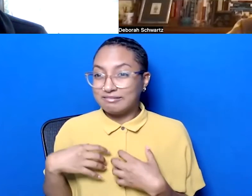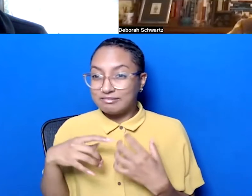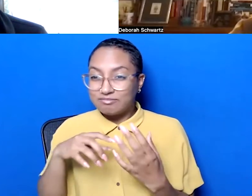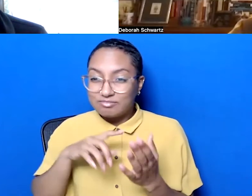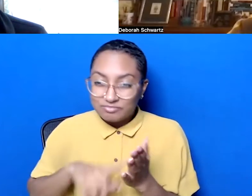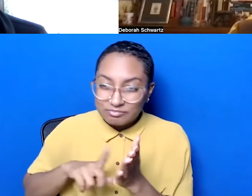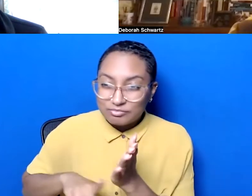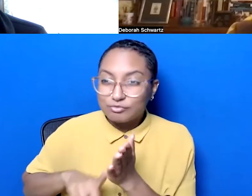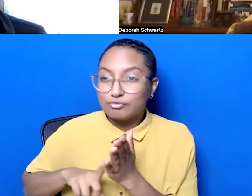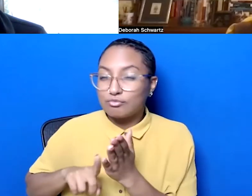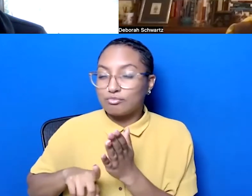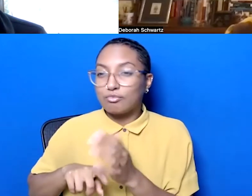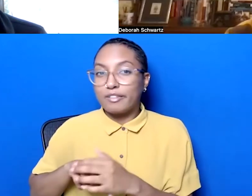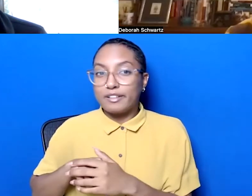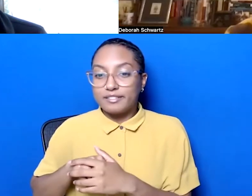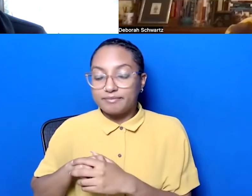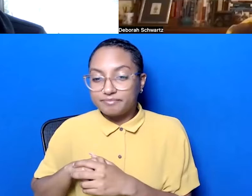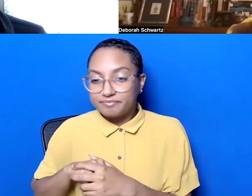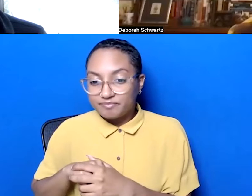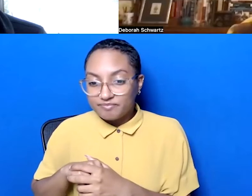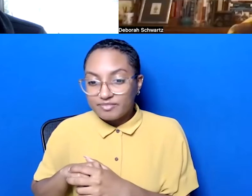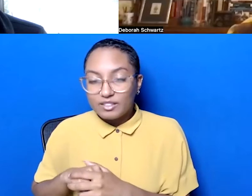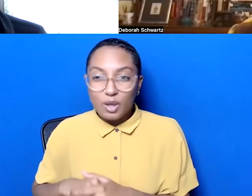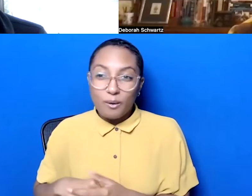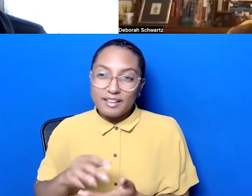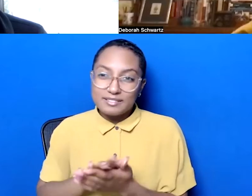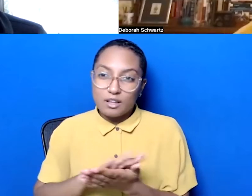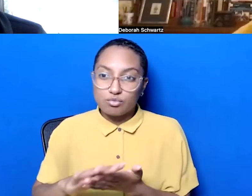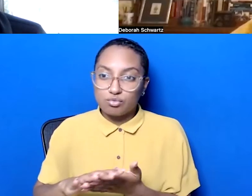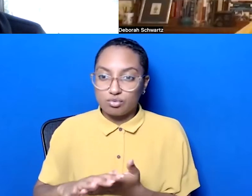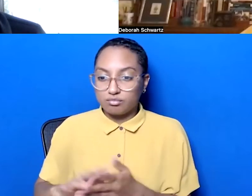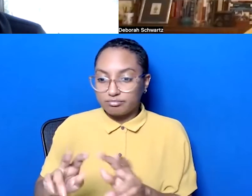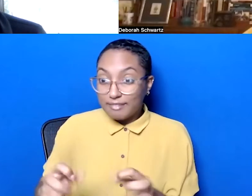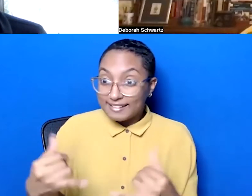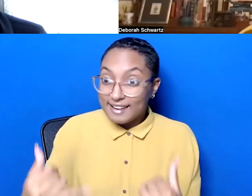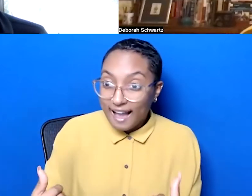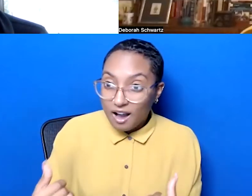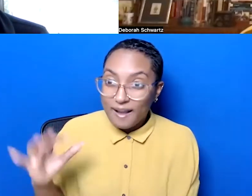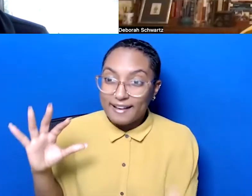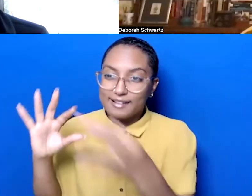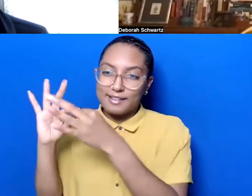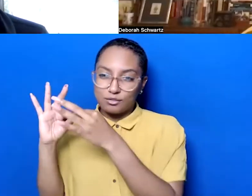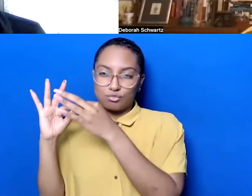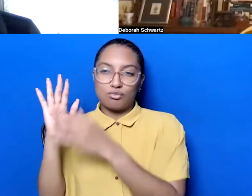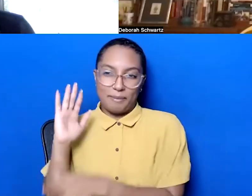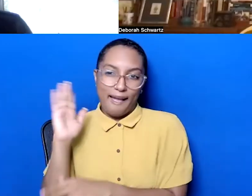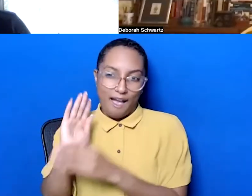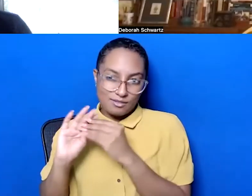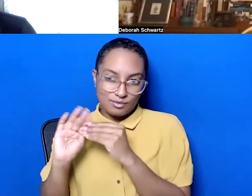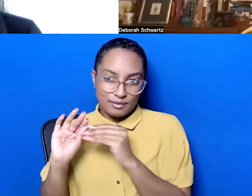works well to bring those two things together. And they they haven't been afraid, as well, to adopt a-